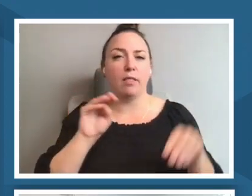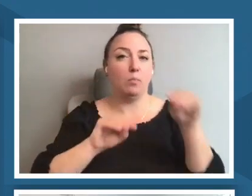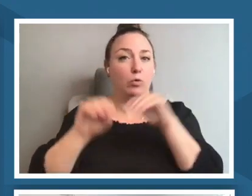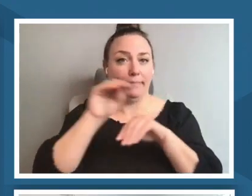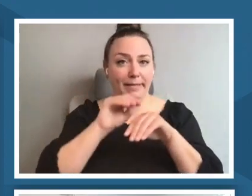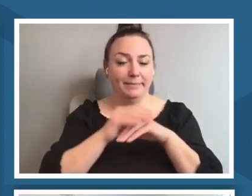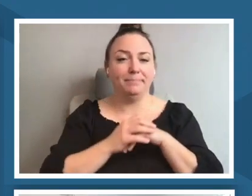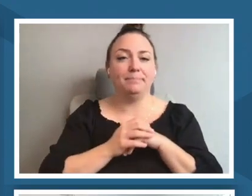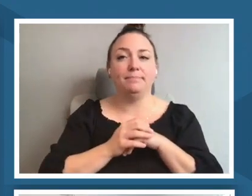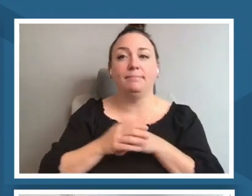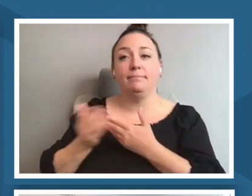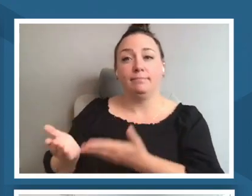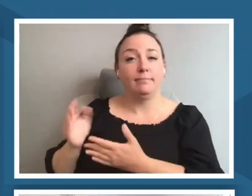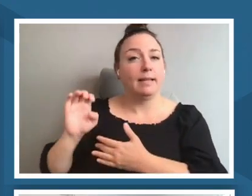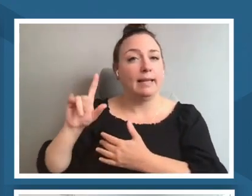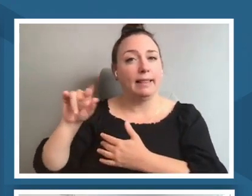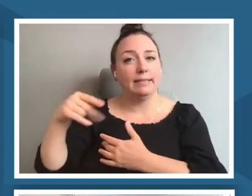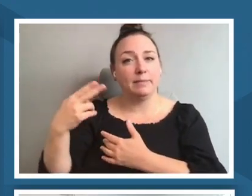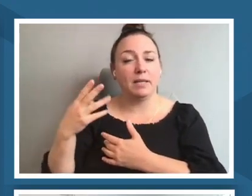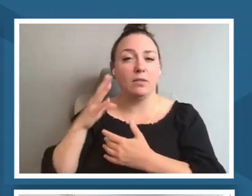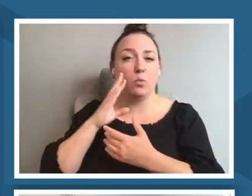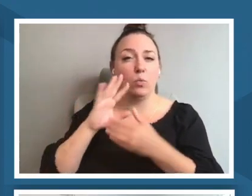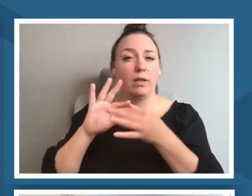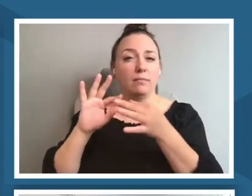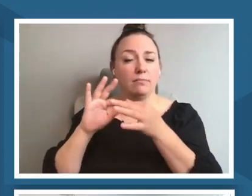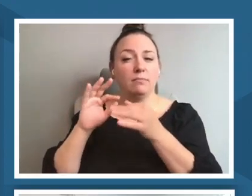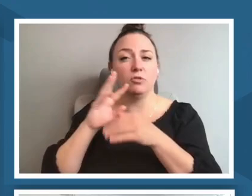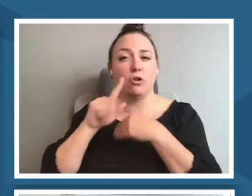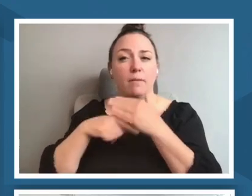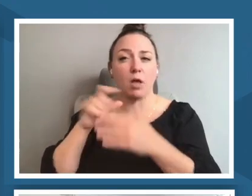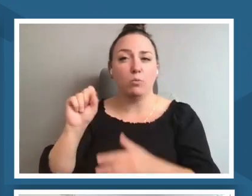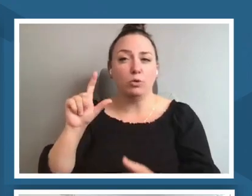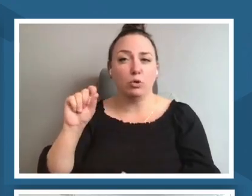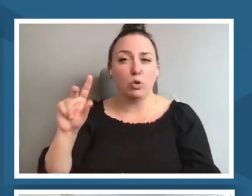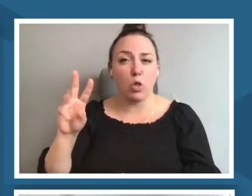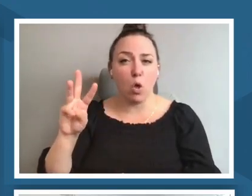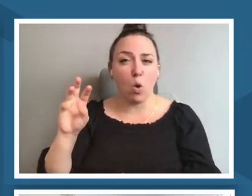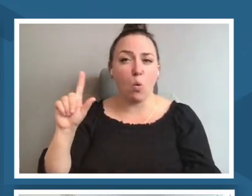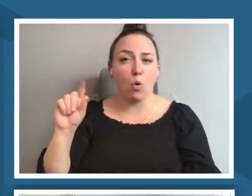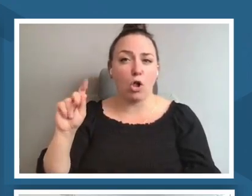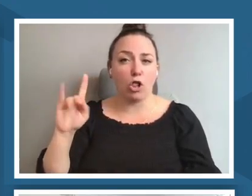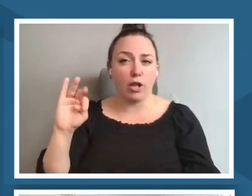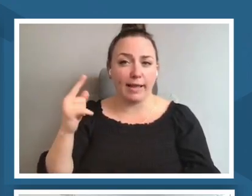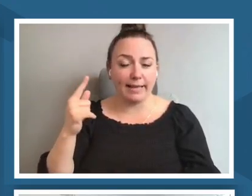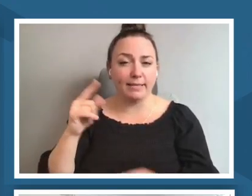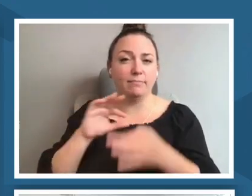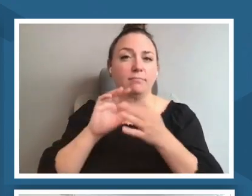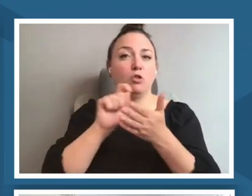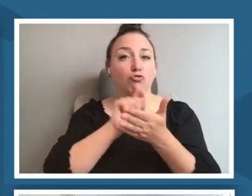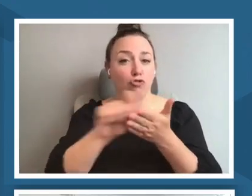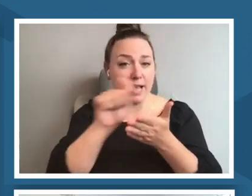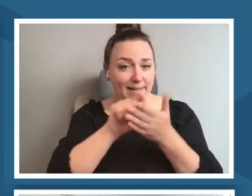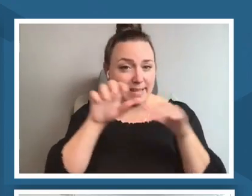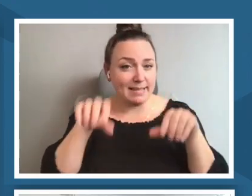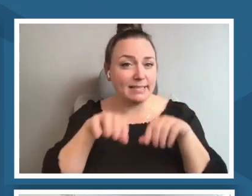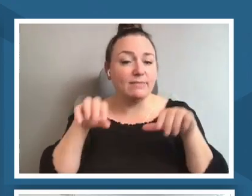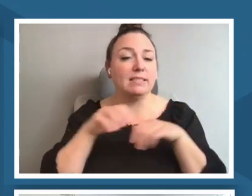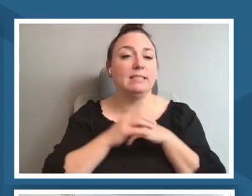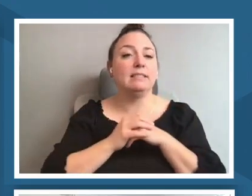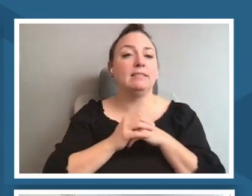practice slow looking at art with some writing activities